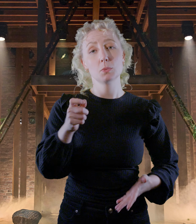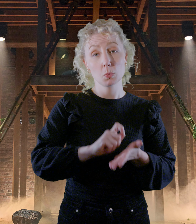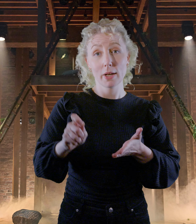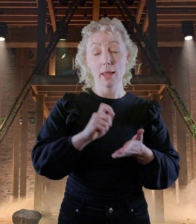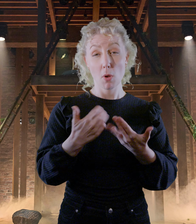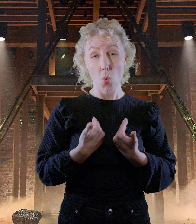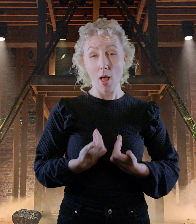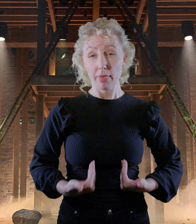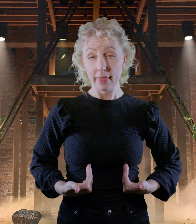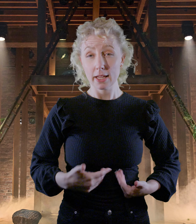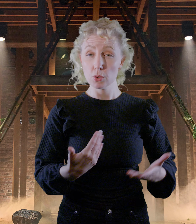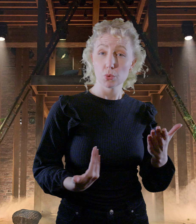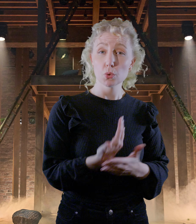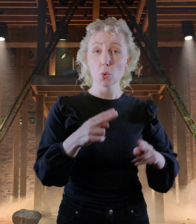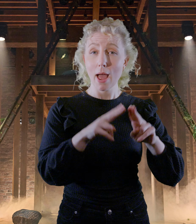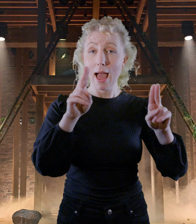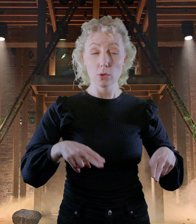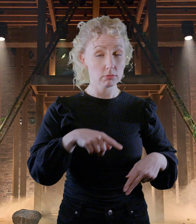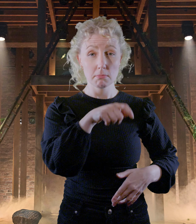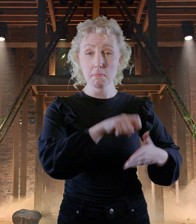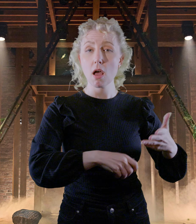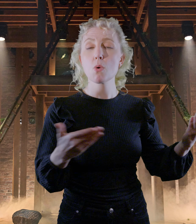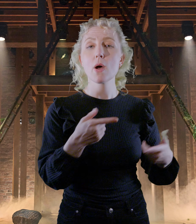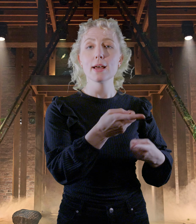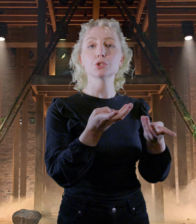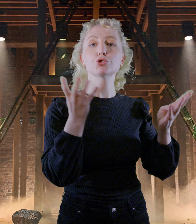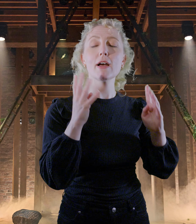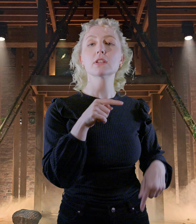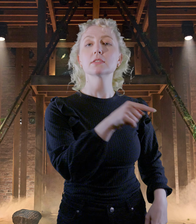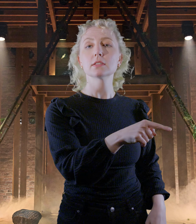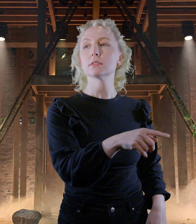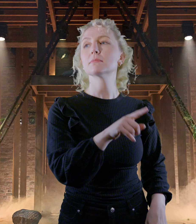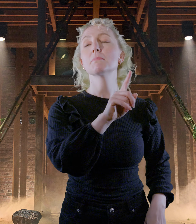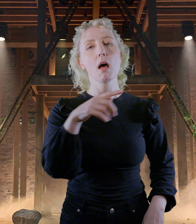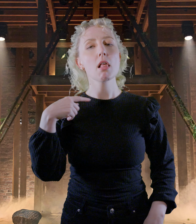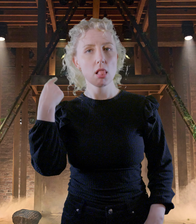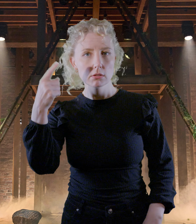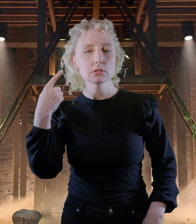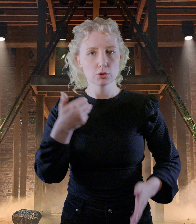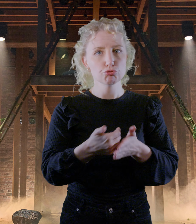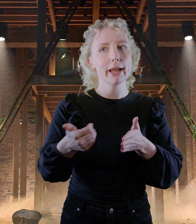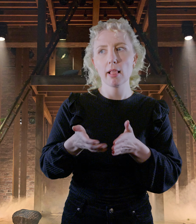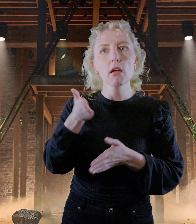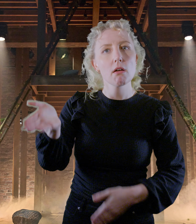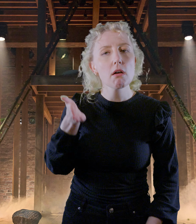He buys a new house for the family in Stratford-upon-Avon but still spends a lot of time in London.